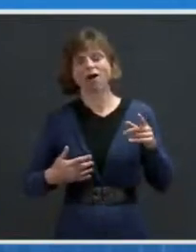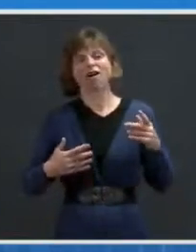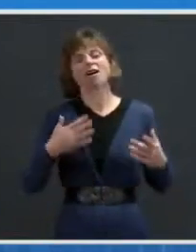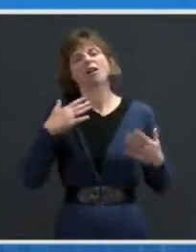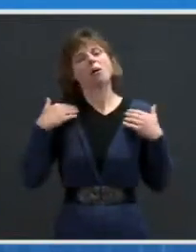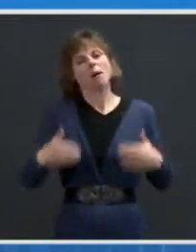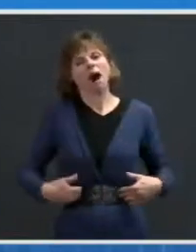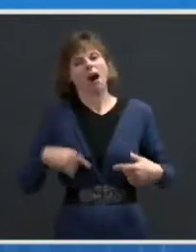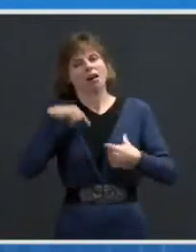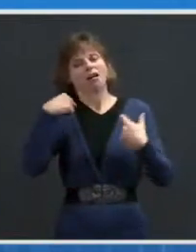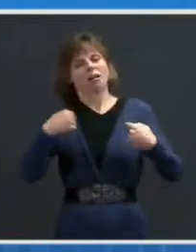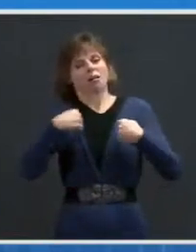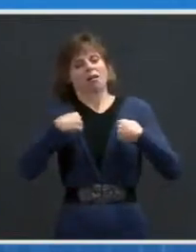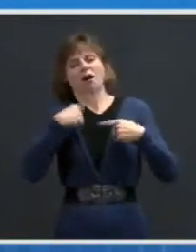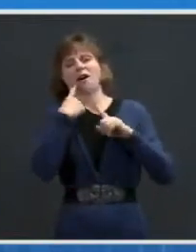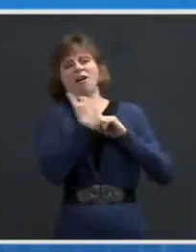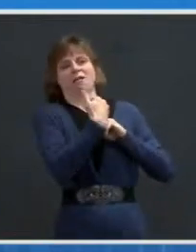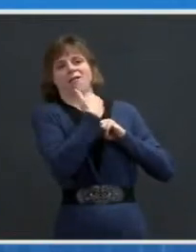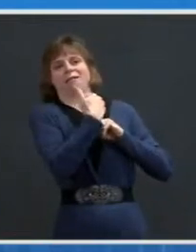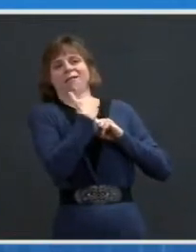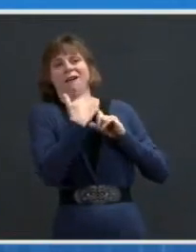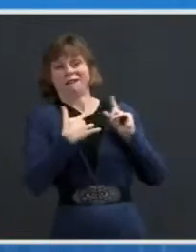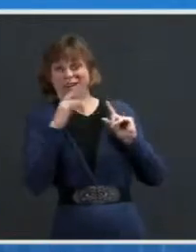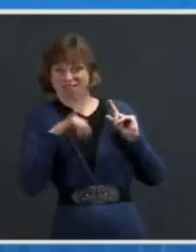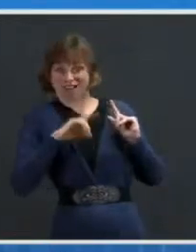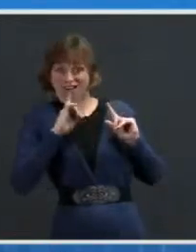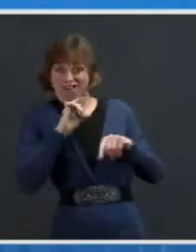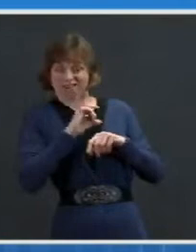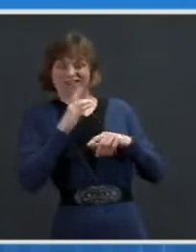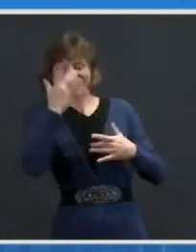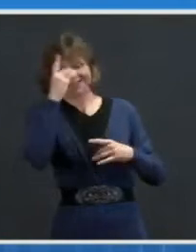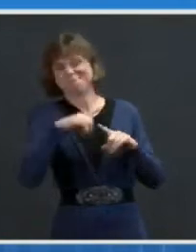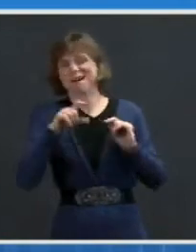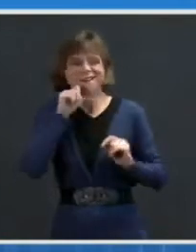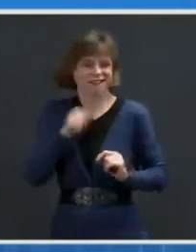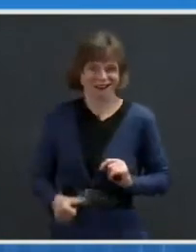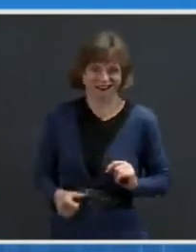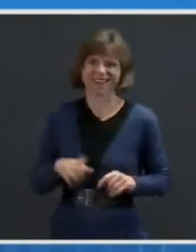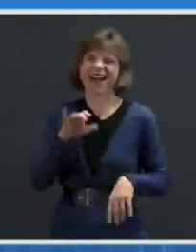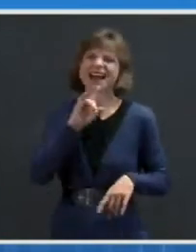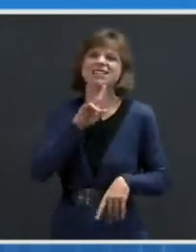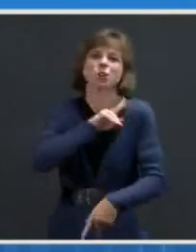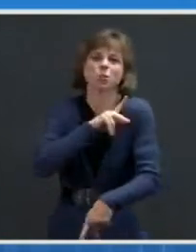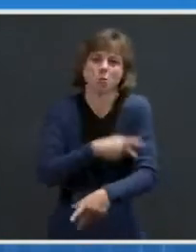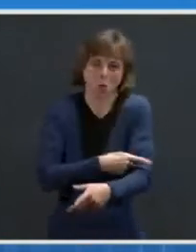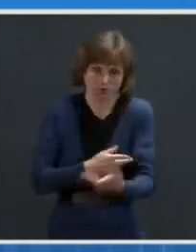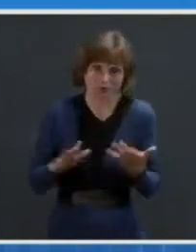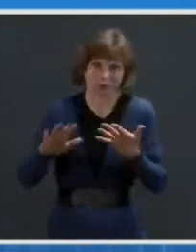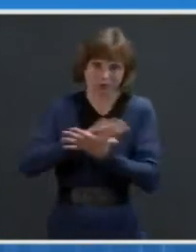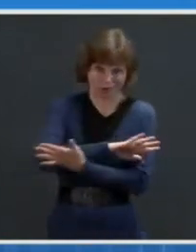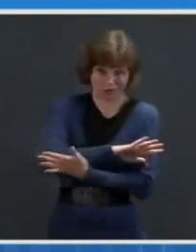CONFIRMATION THAT GIVES THE BODY